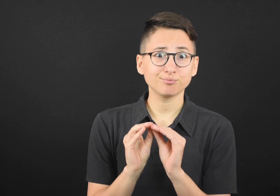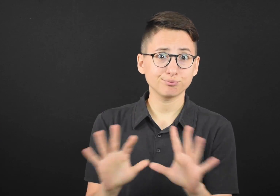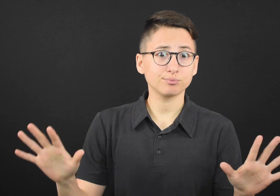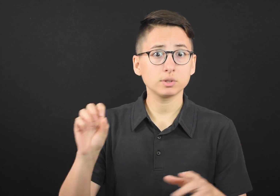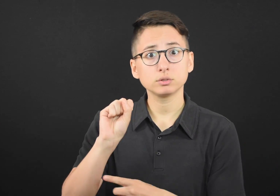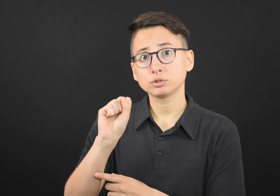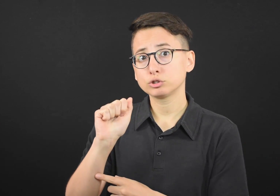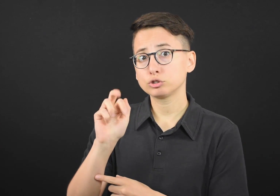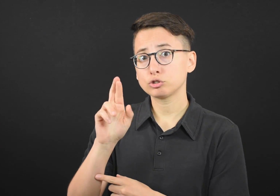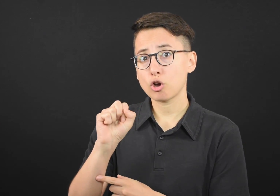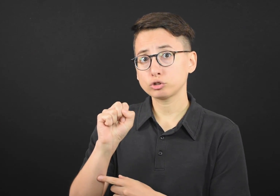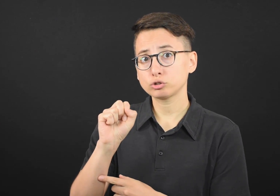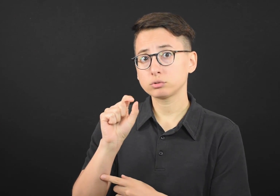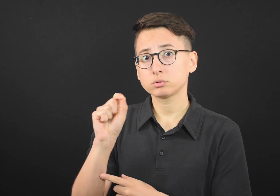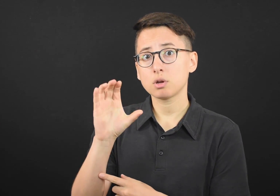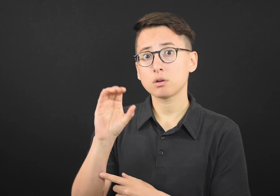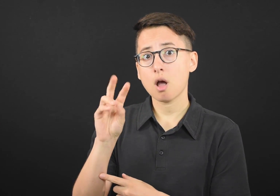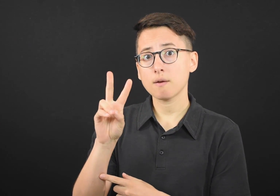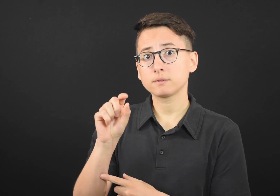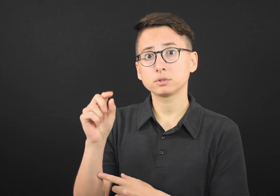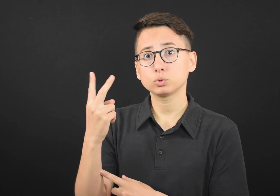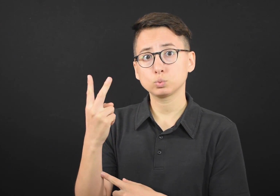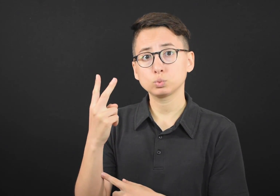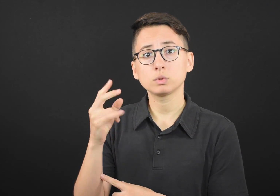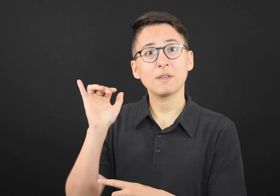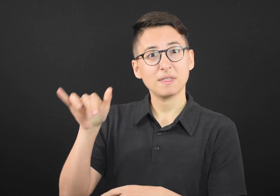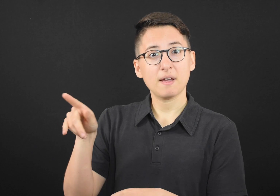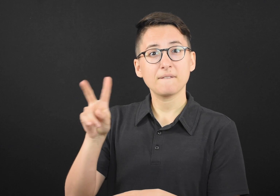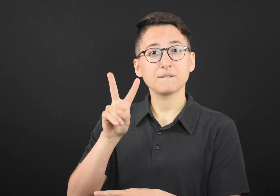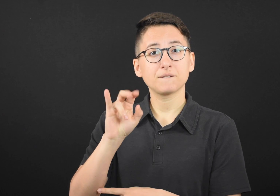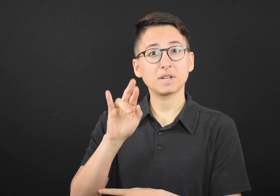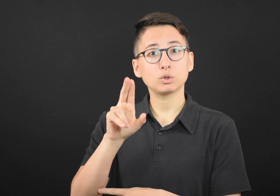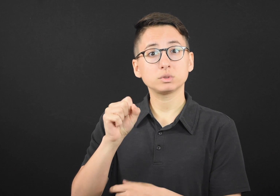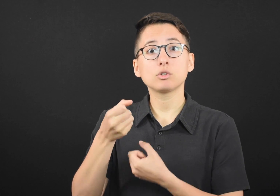SARS-CoV-2, the virus that causes COVID,